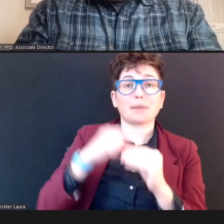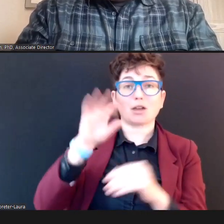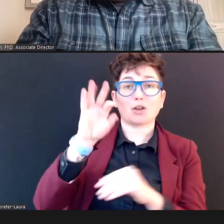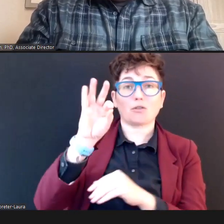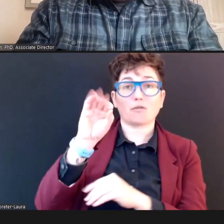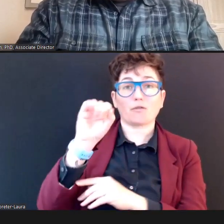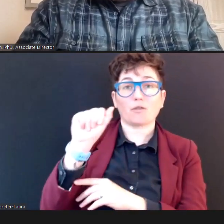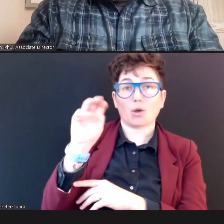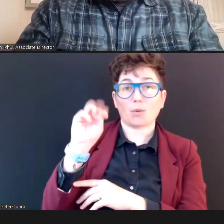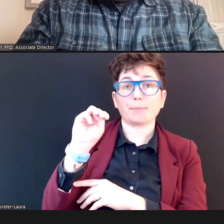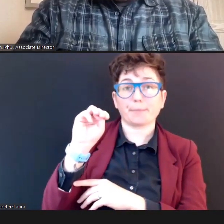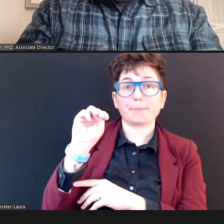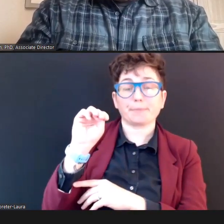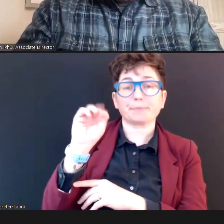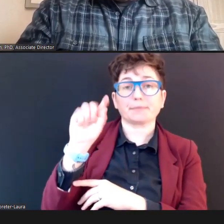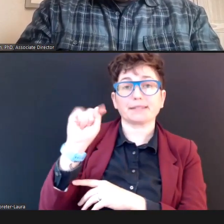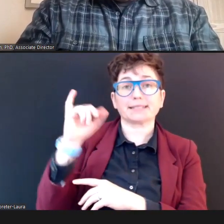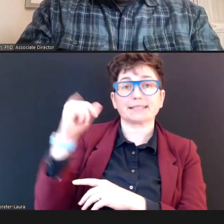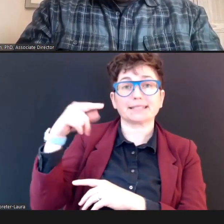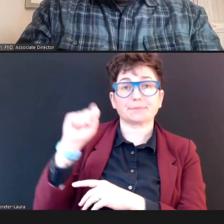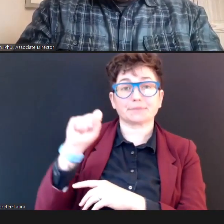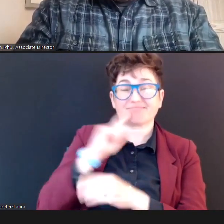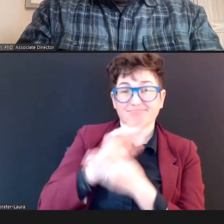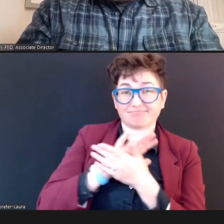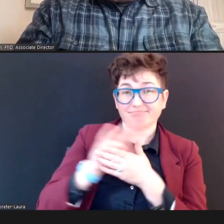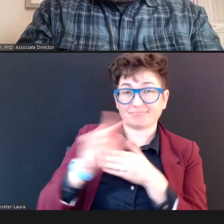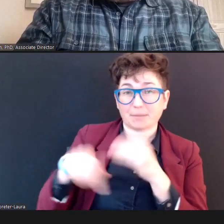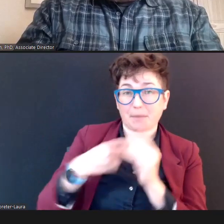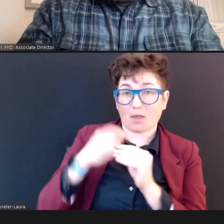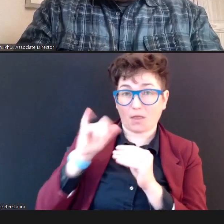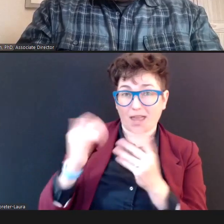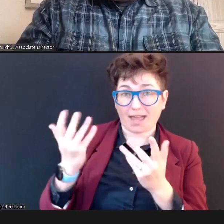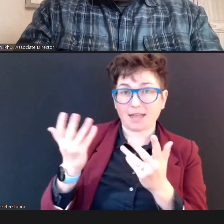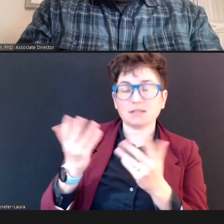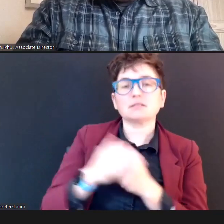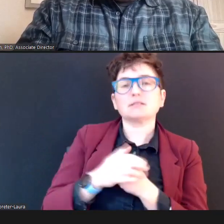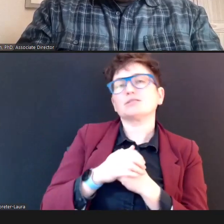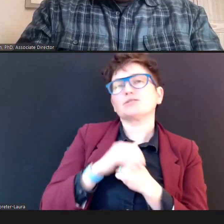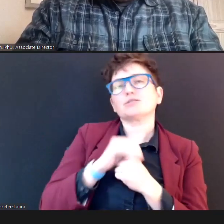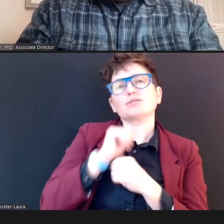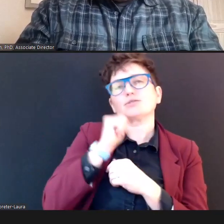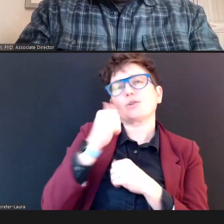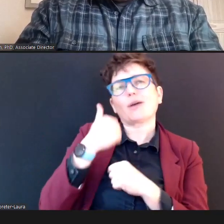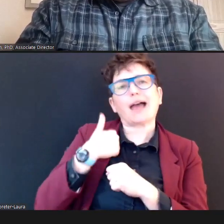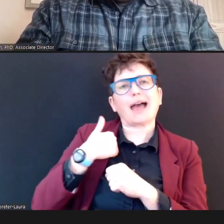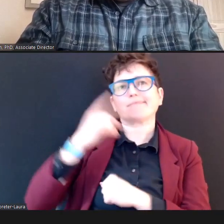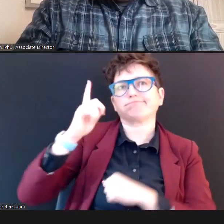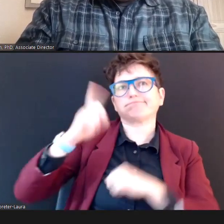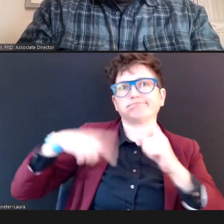the nice thing with foam tips is um you